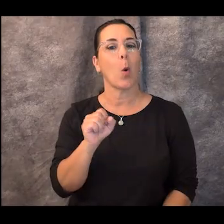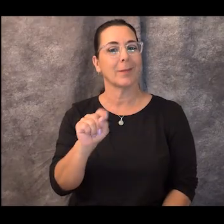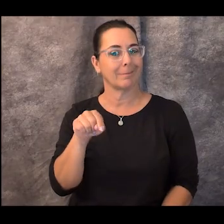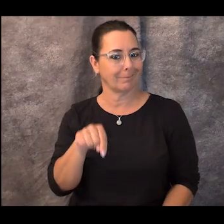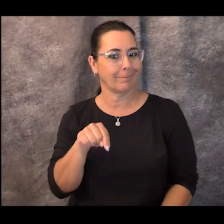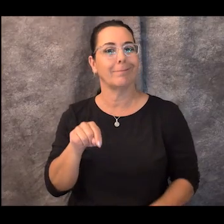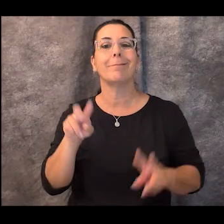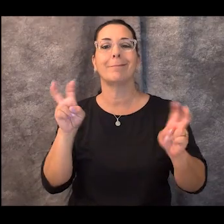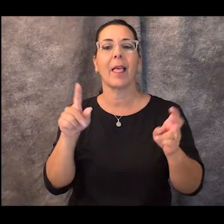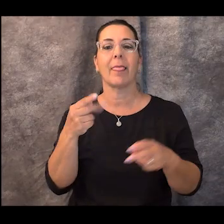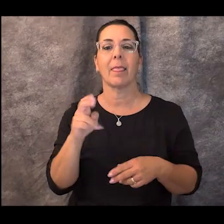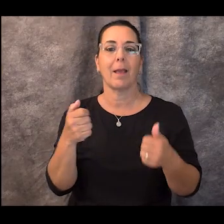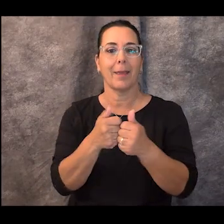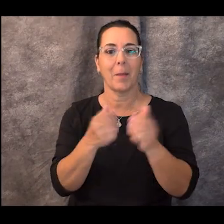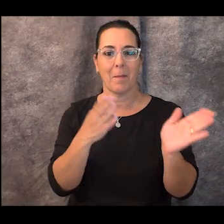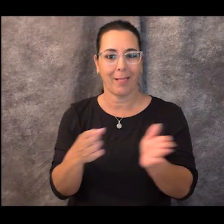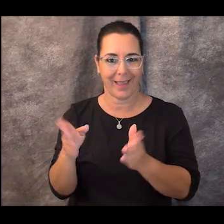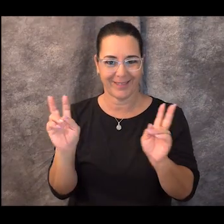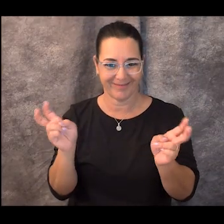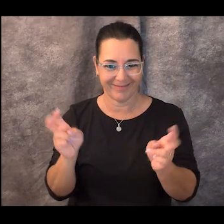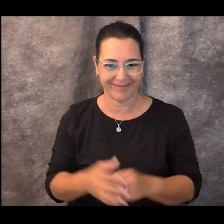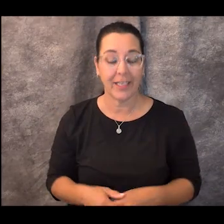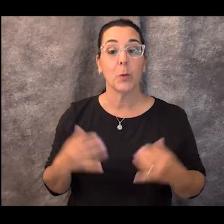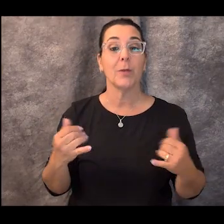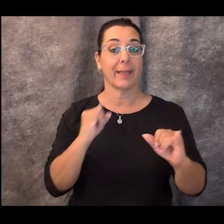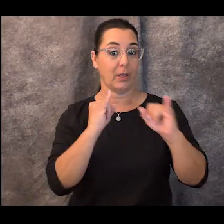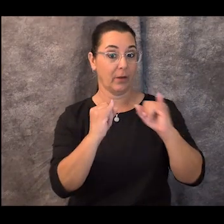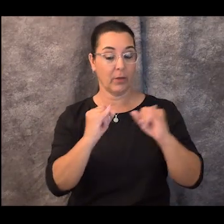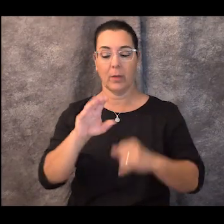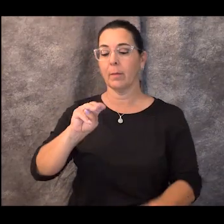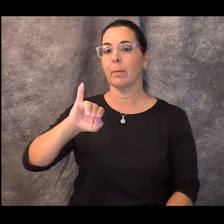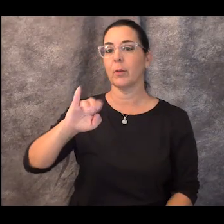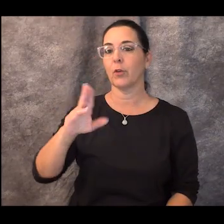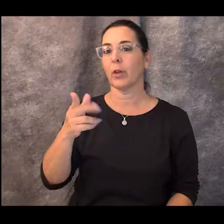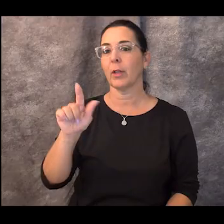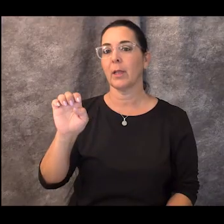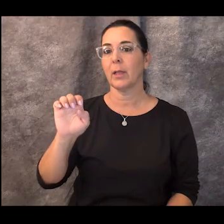And today, we interviewed Michelle Bishop with the National Disability